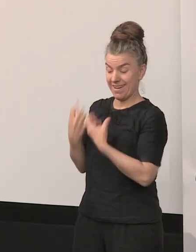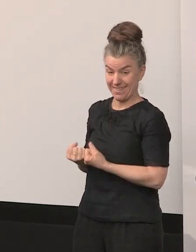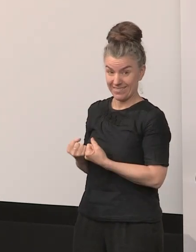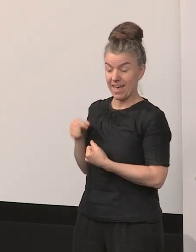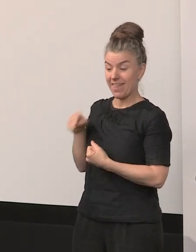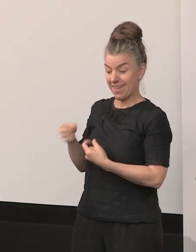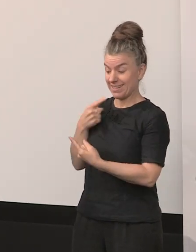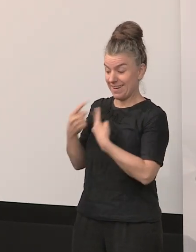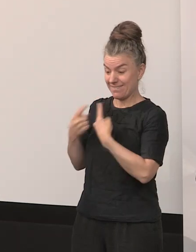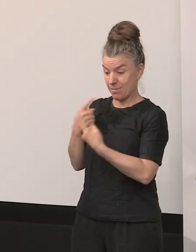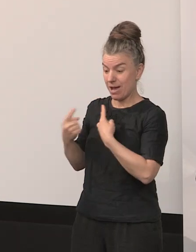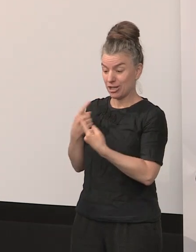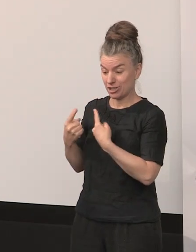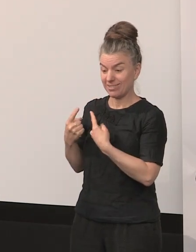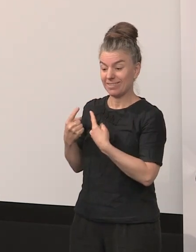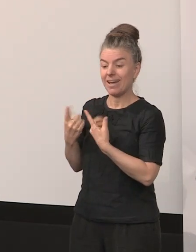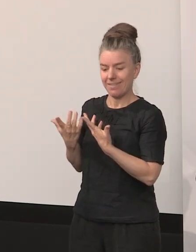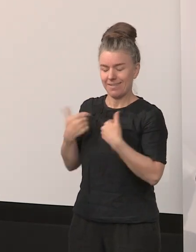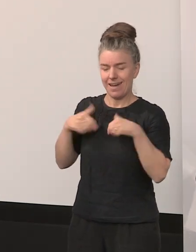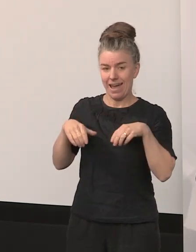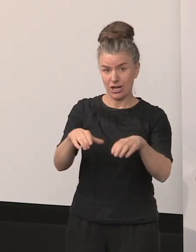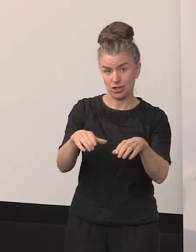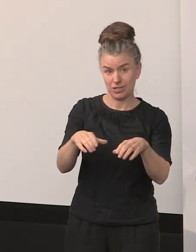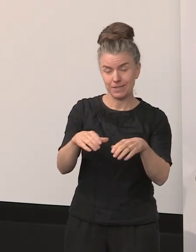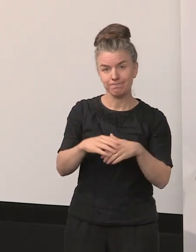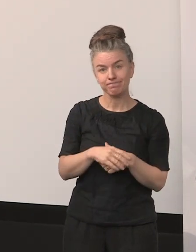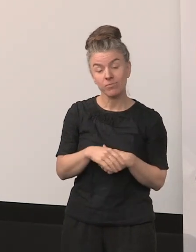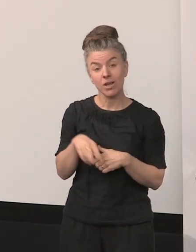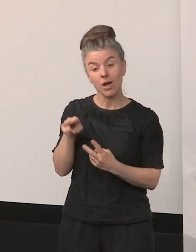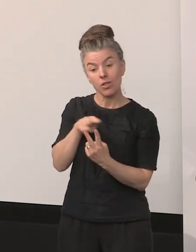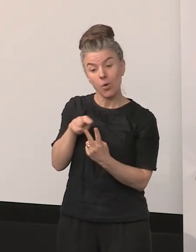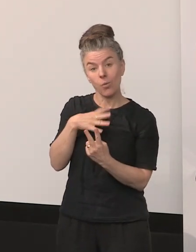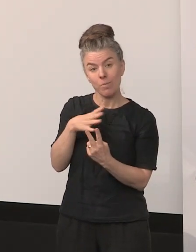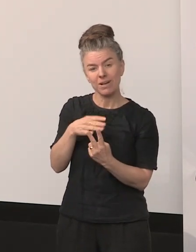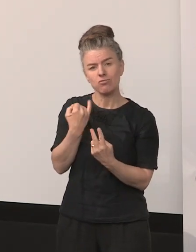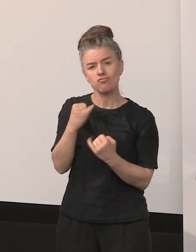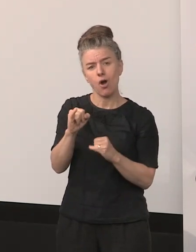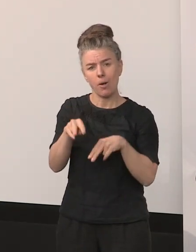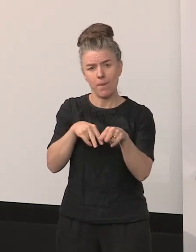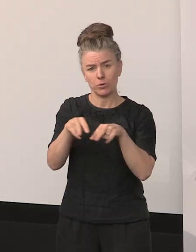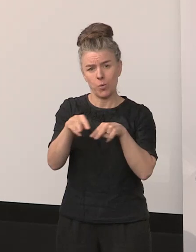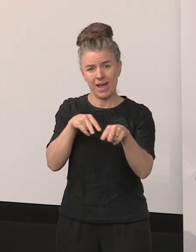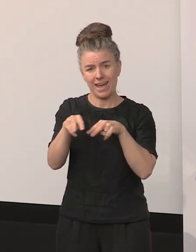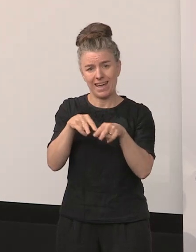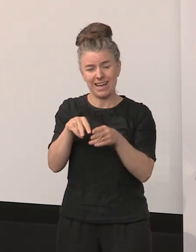So, what I'm doing is sharing the information I have, because that's the information we are using on which to base the